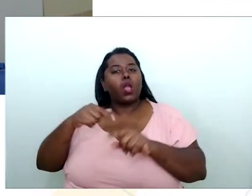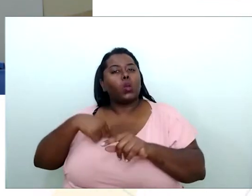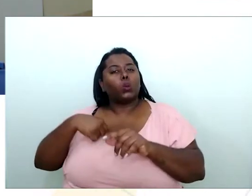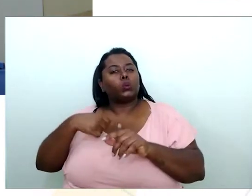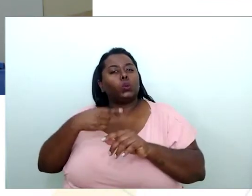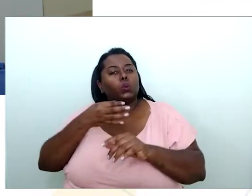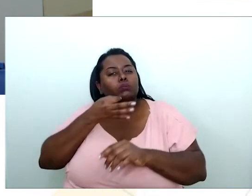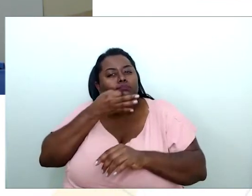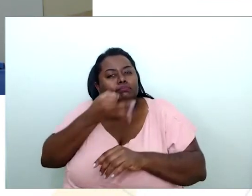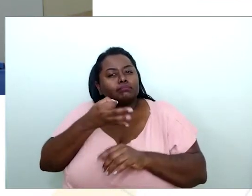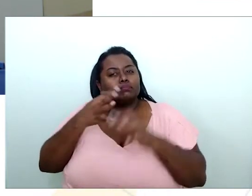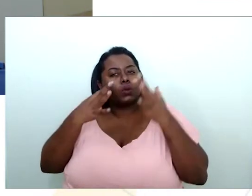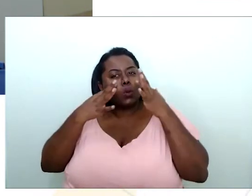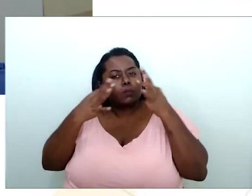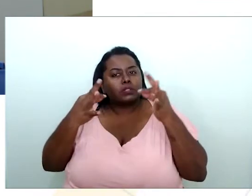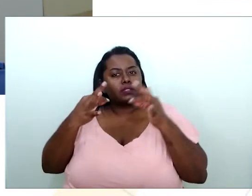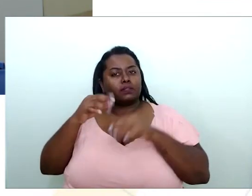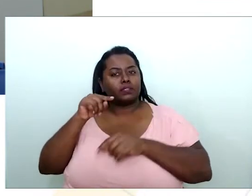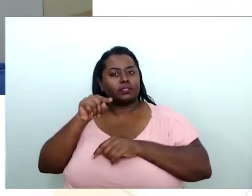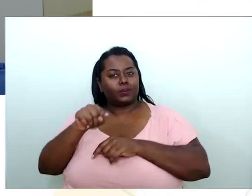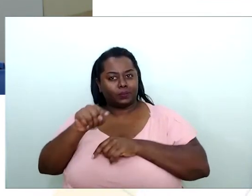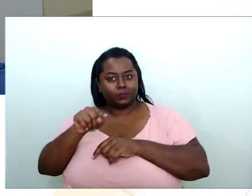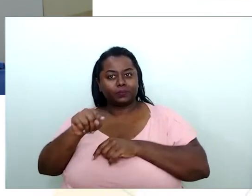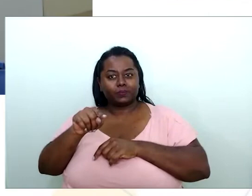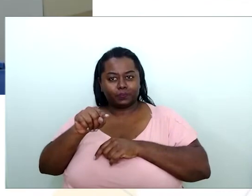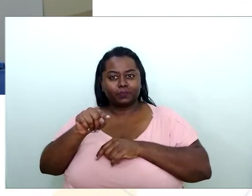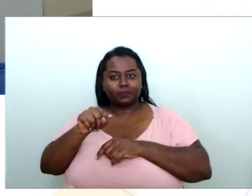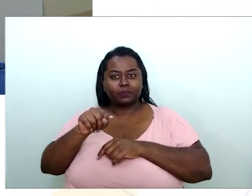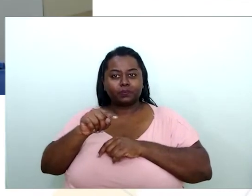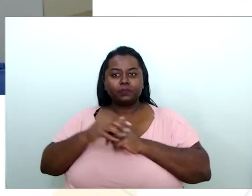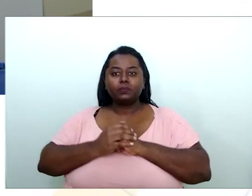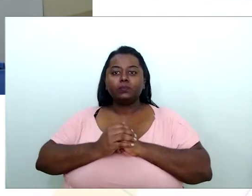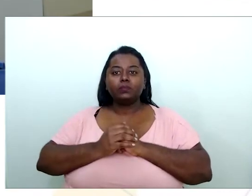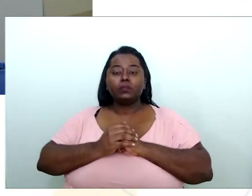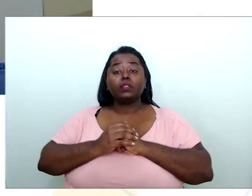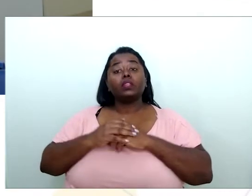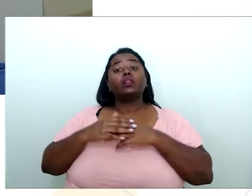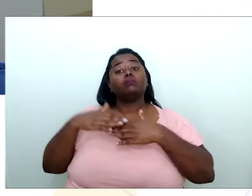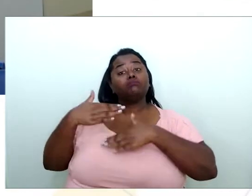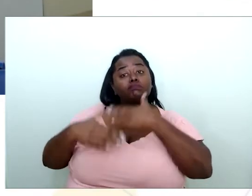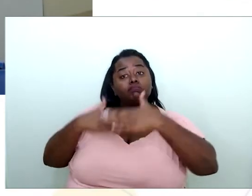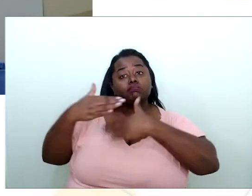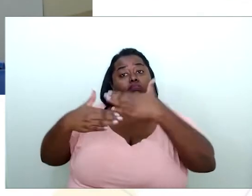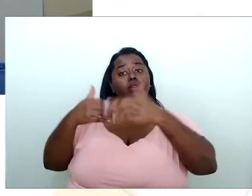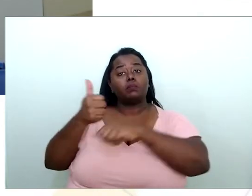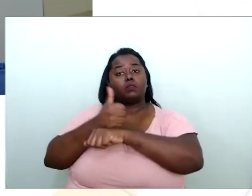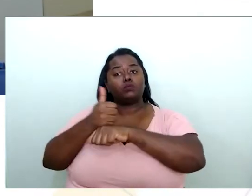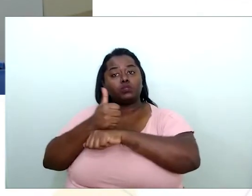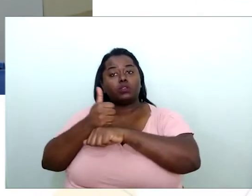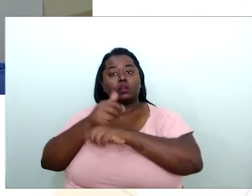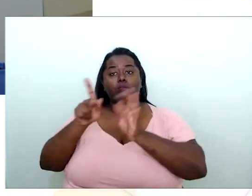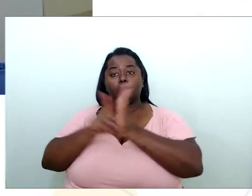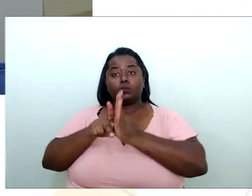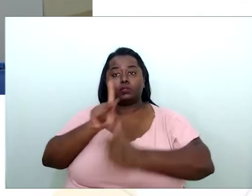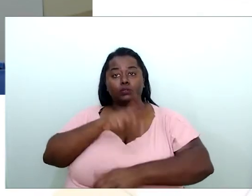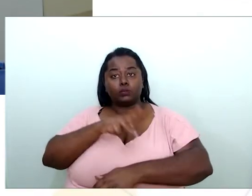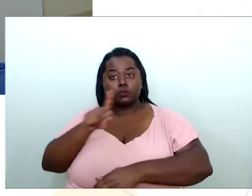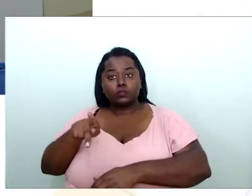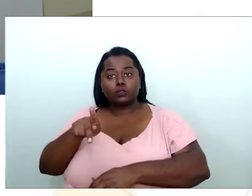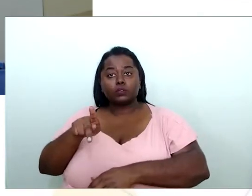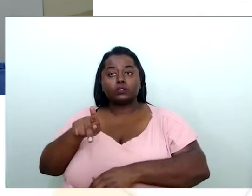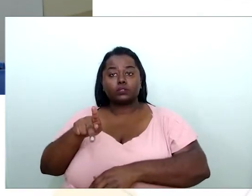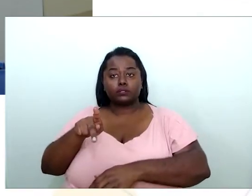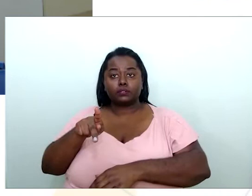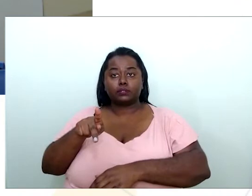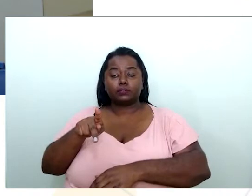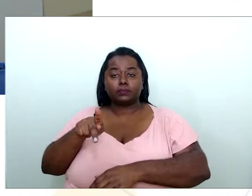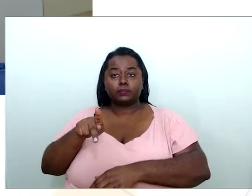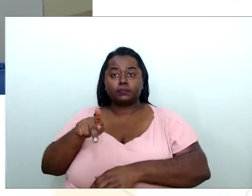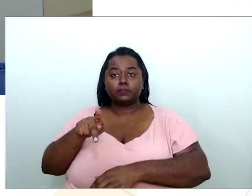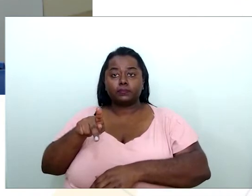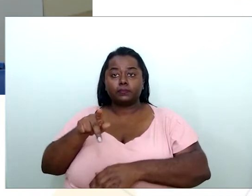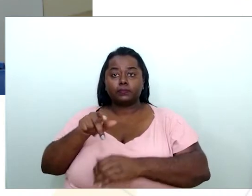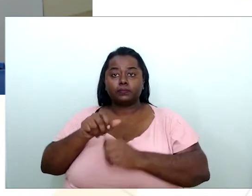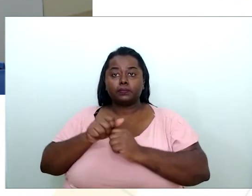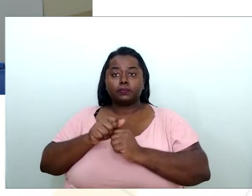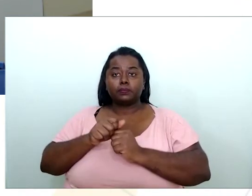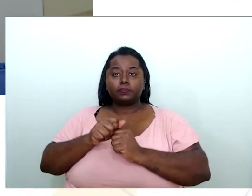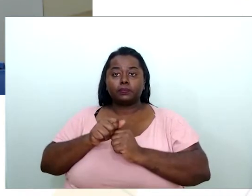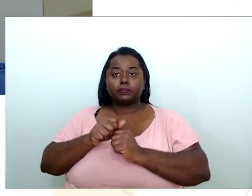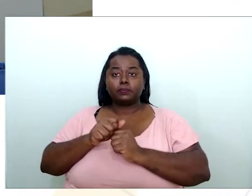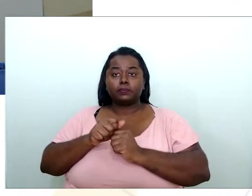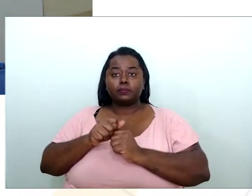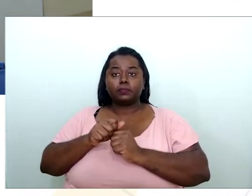a point that you see professional development of teachers in